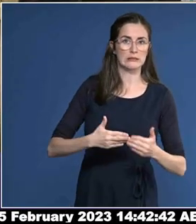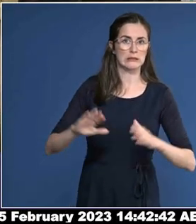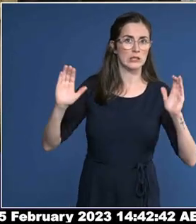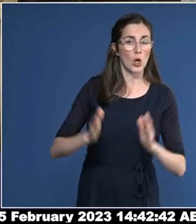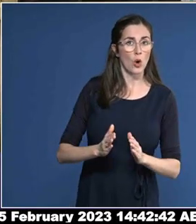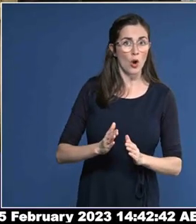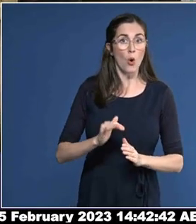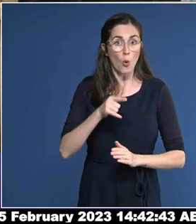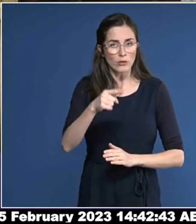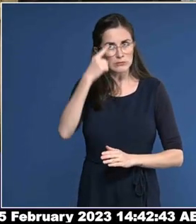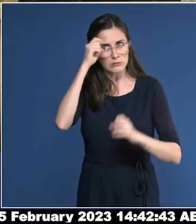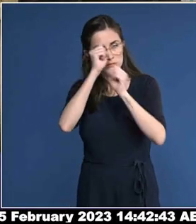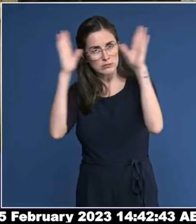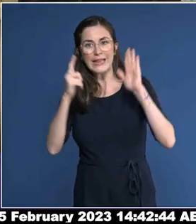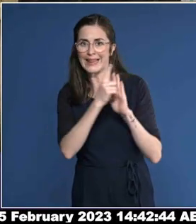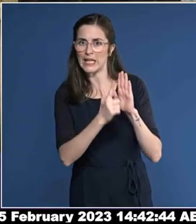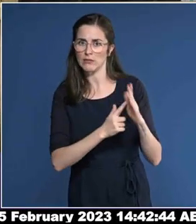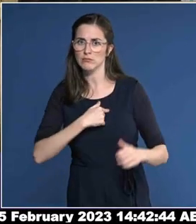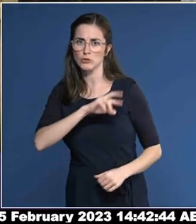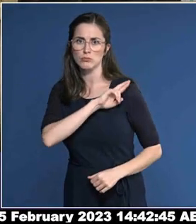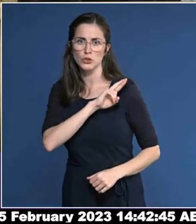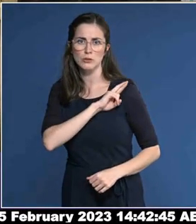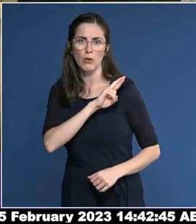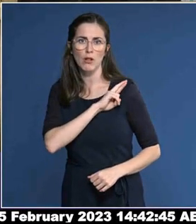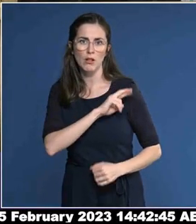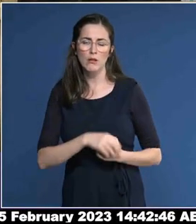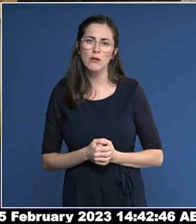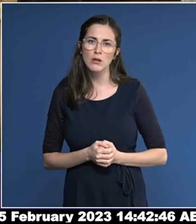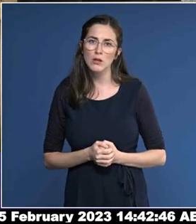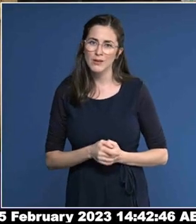And I think you were both on the panel earlier where I went through a raft of